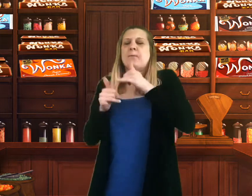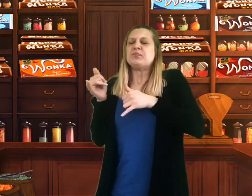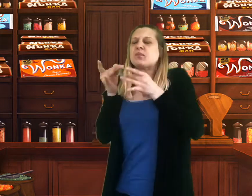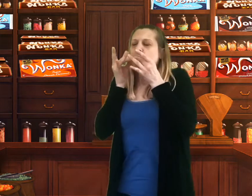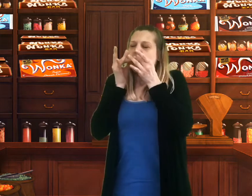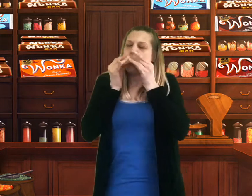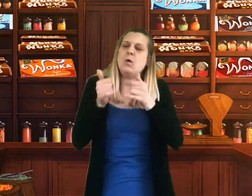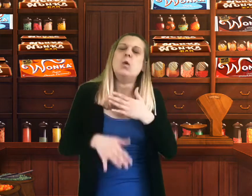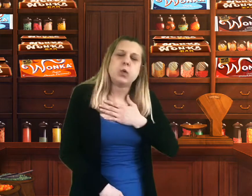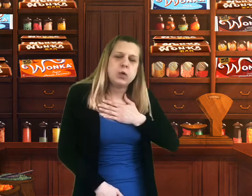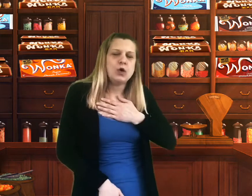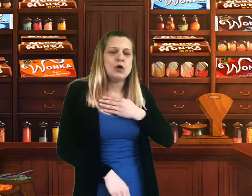He was quite out of breath, but he felt marvelously, extraordinarily happy. He spotted the change on the counter.